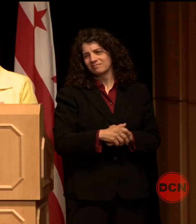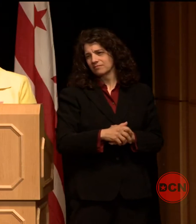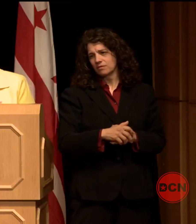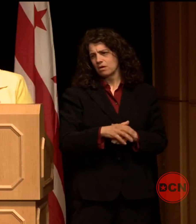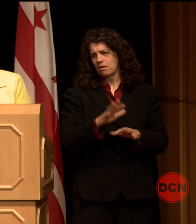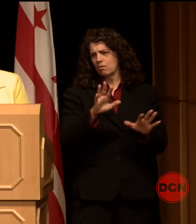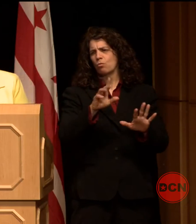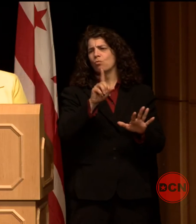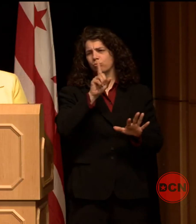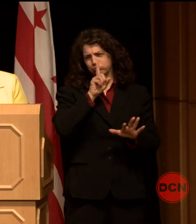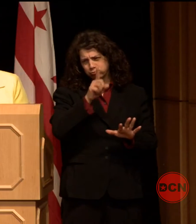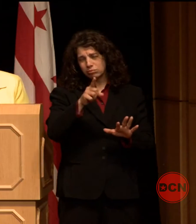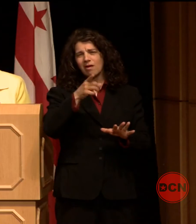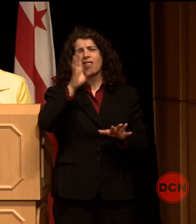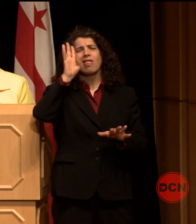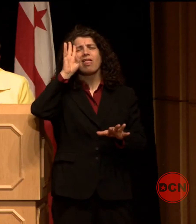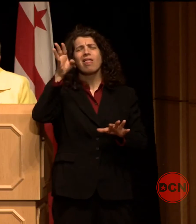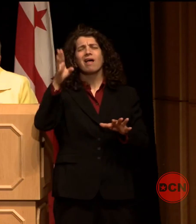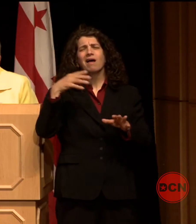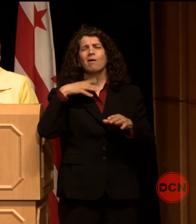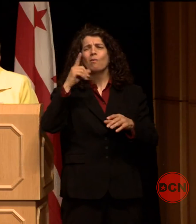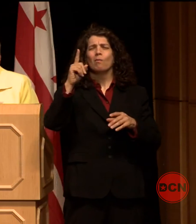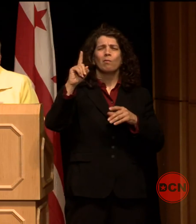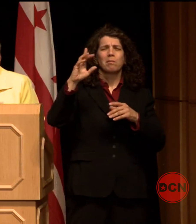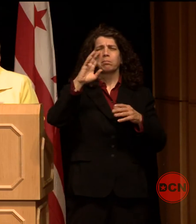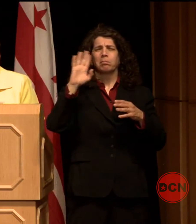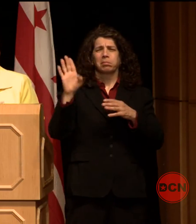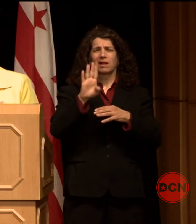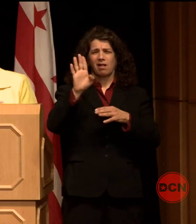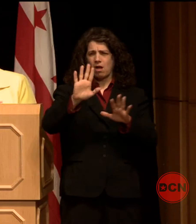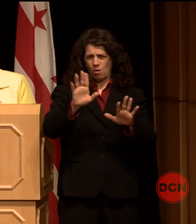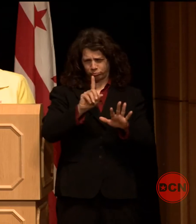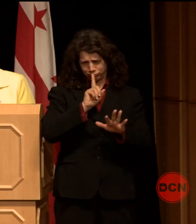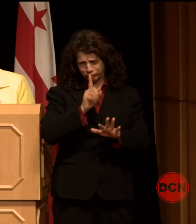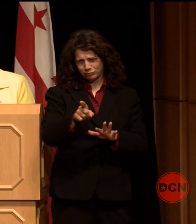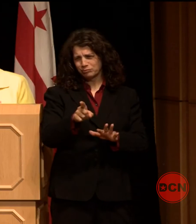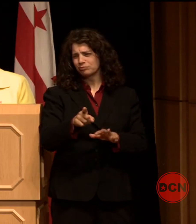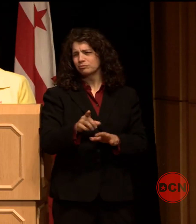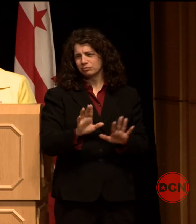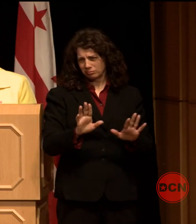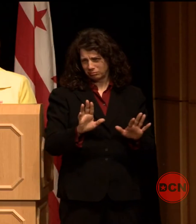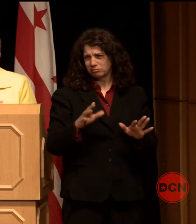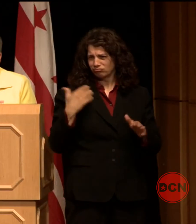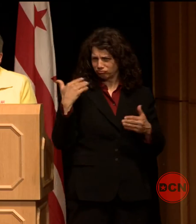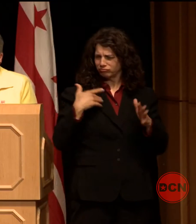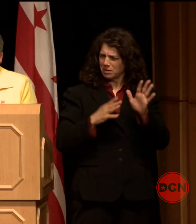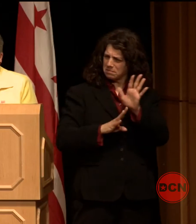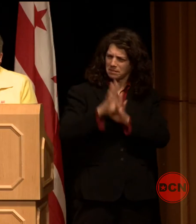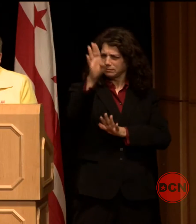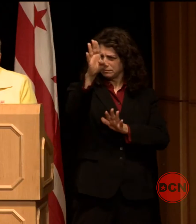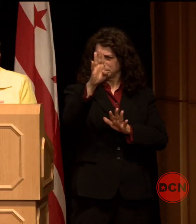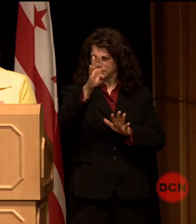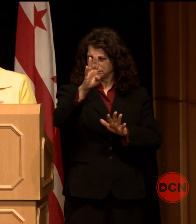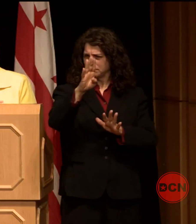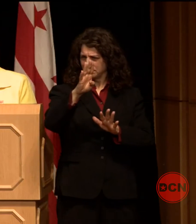GOTTEN THE MONEY OUT THE DOOR AS YOU HAVE HEARD TO PRODUCE AND PRESERVE NEEDED AFFORDABLE HOUSING FOR DISTRICT RESIDENTS.